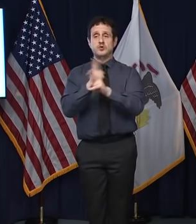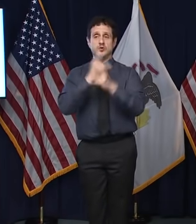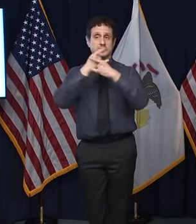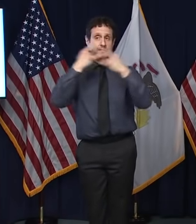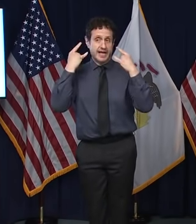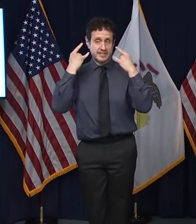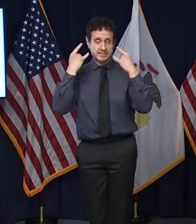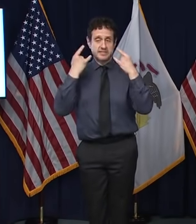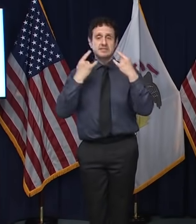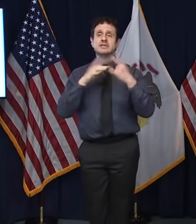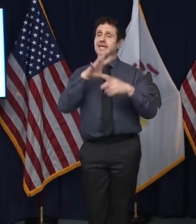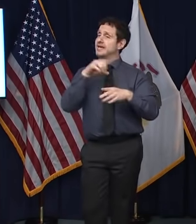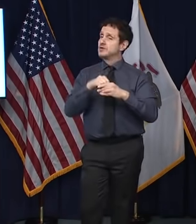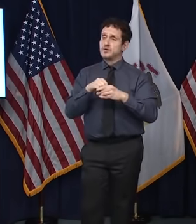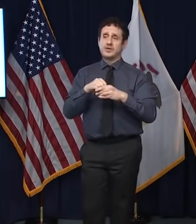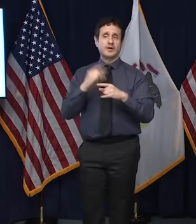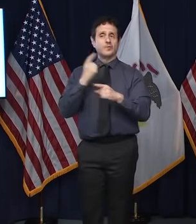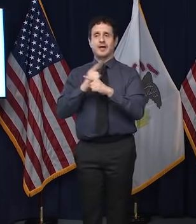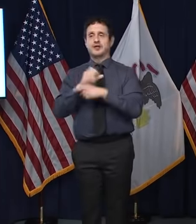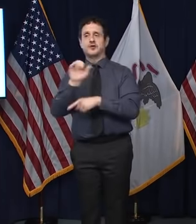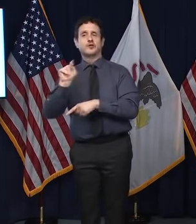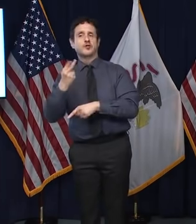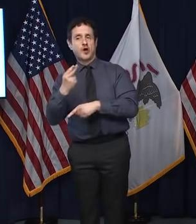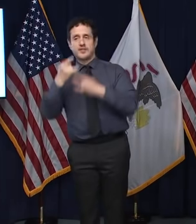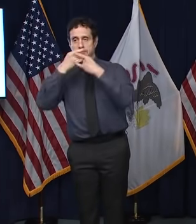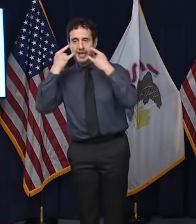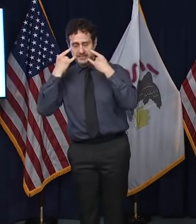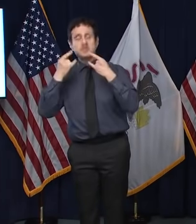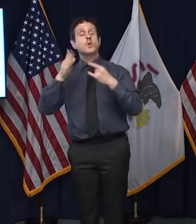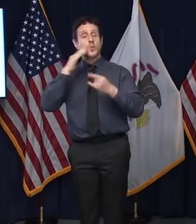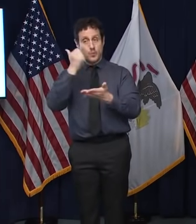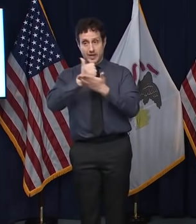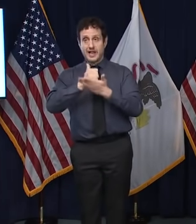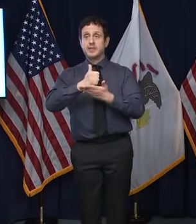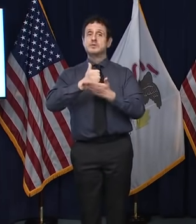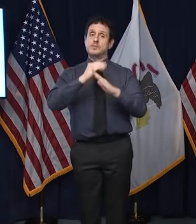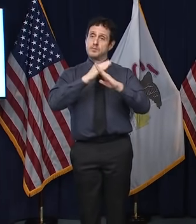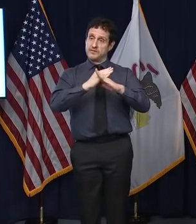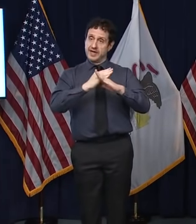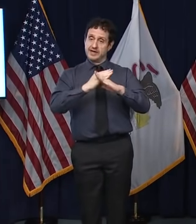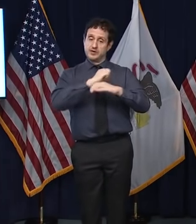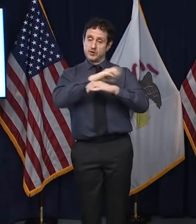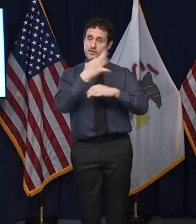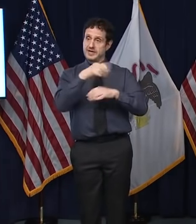widespread use of mass